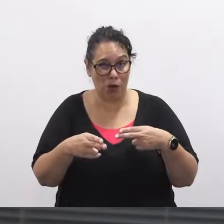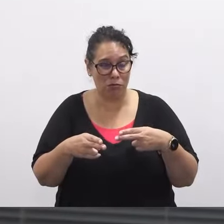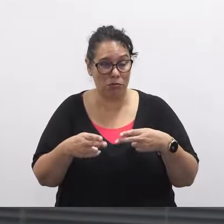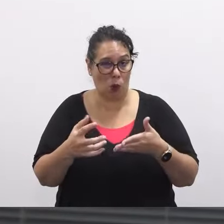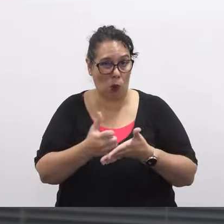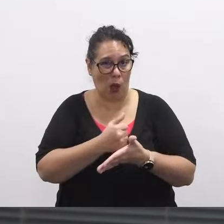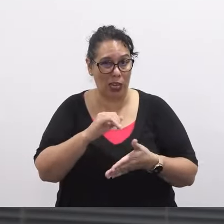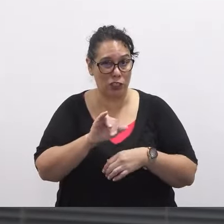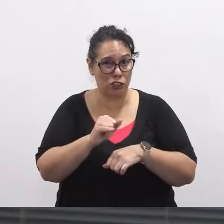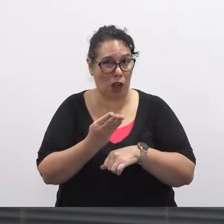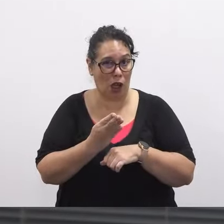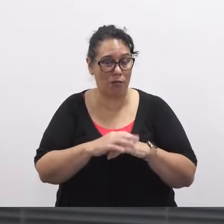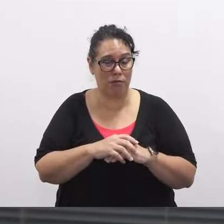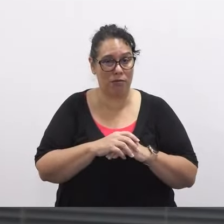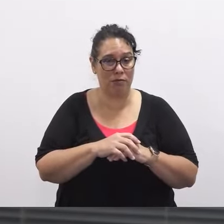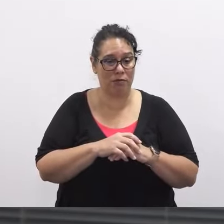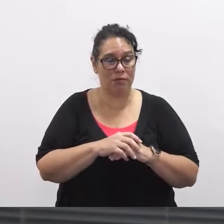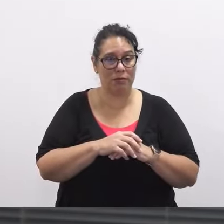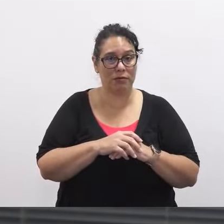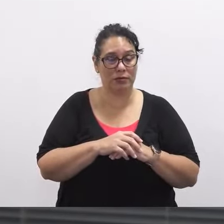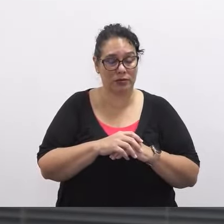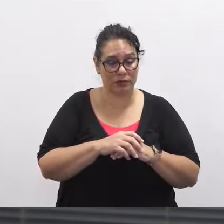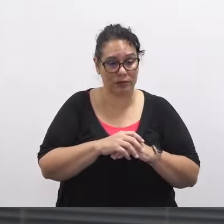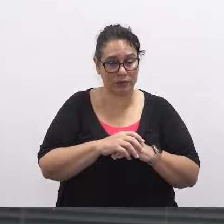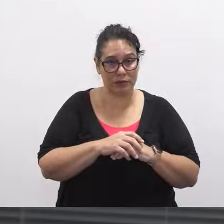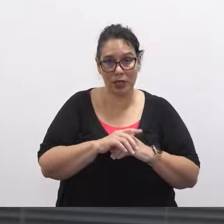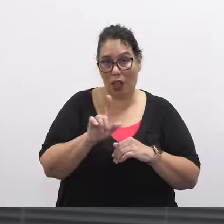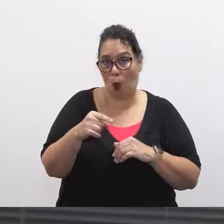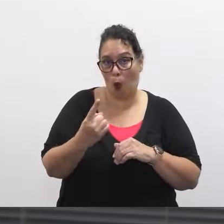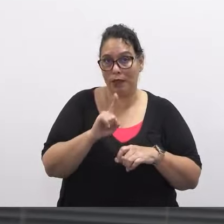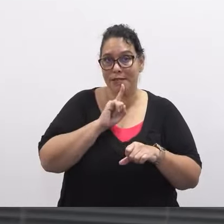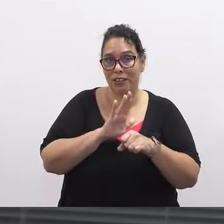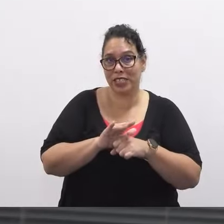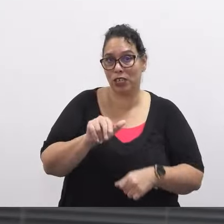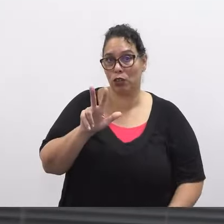And they're only guaranteed 3.8 hours a day,